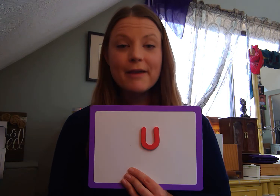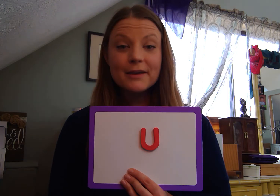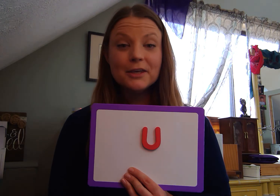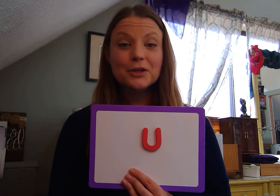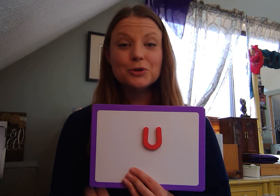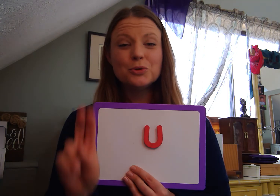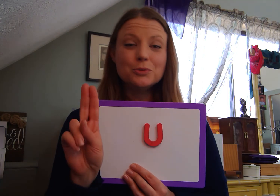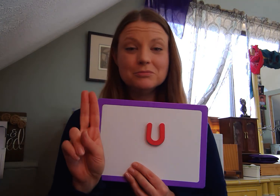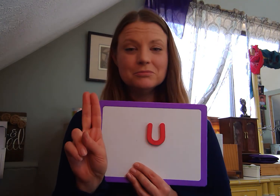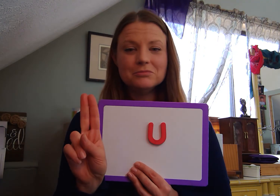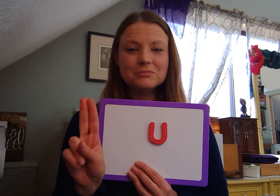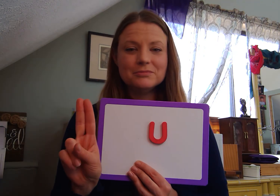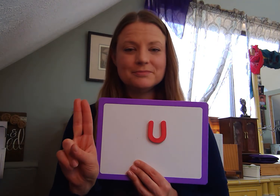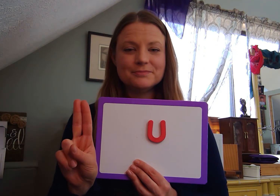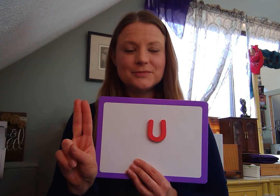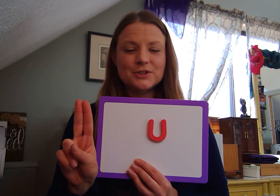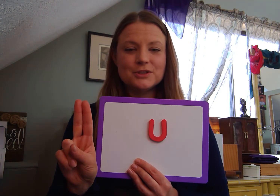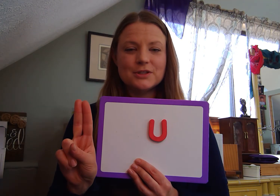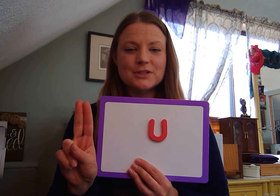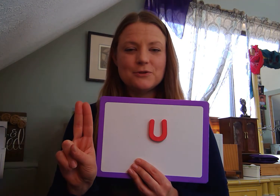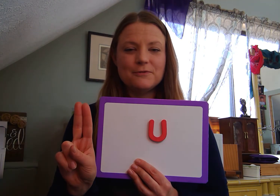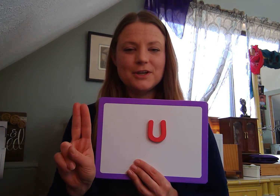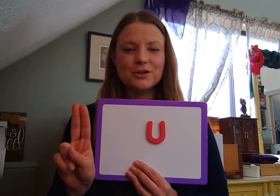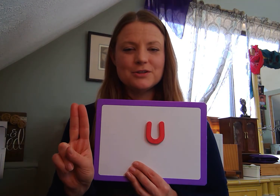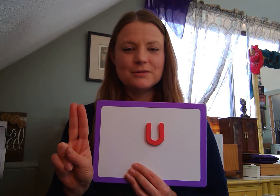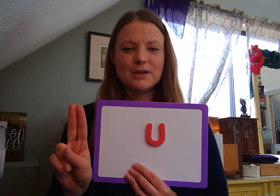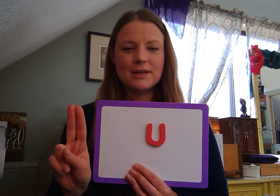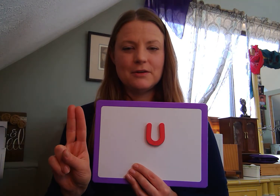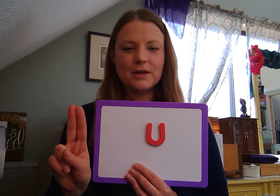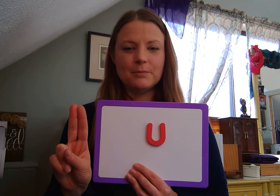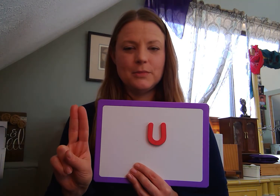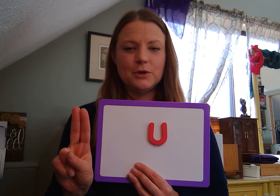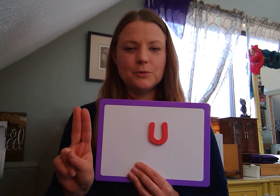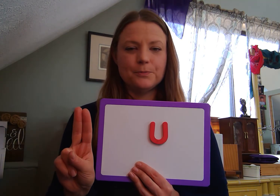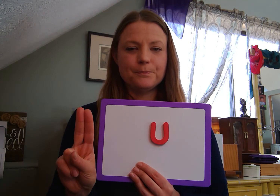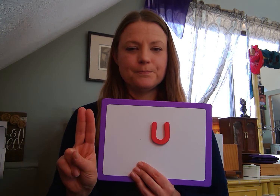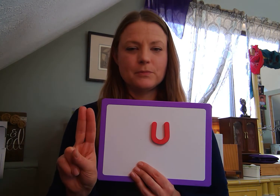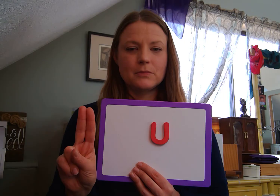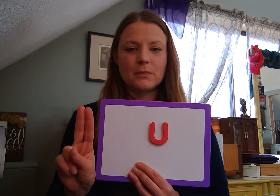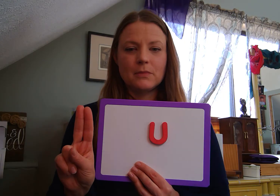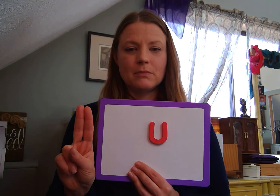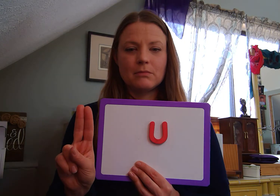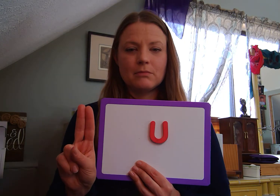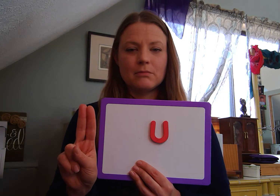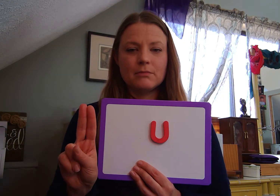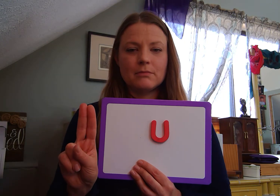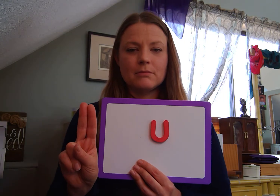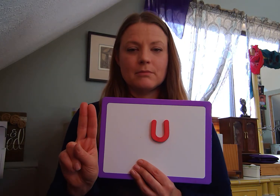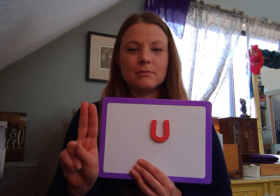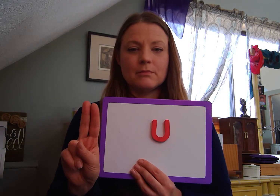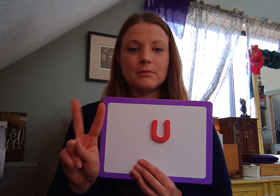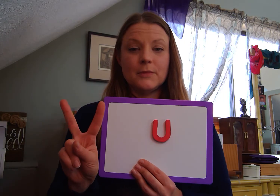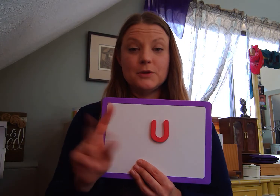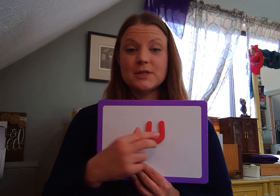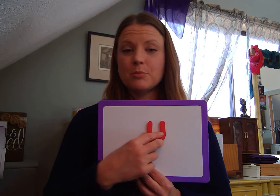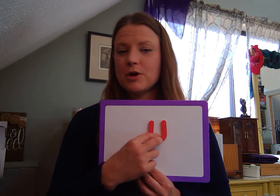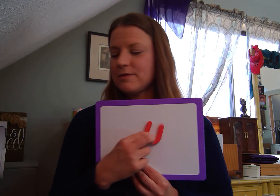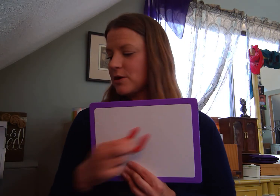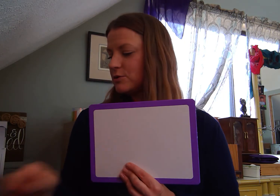like a "U" just those two fingers get held up "U" you separate those two